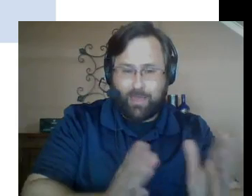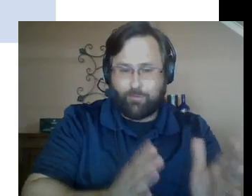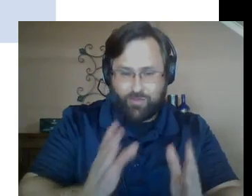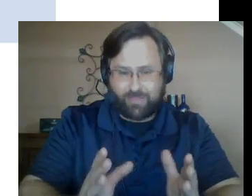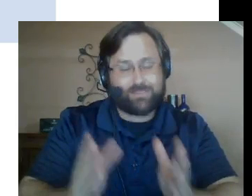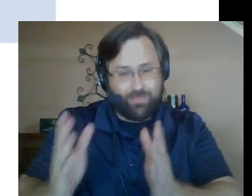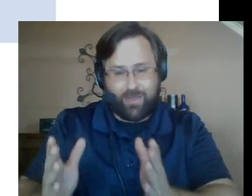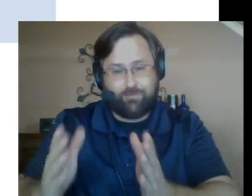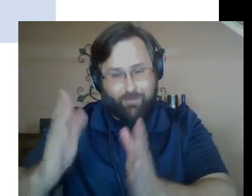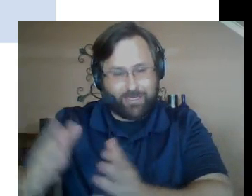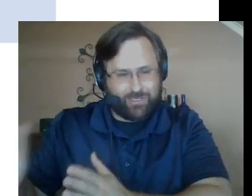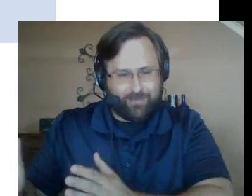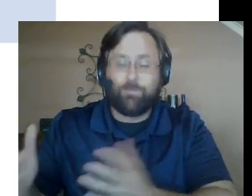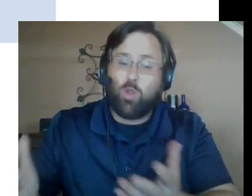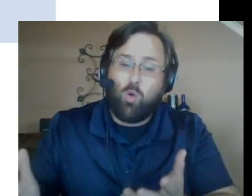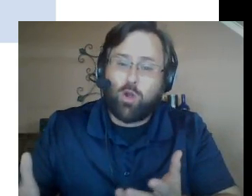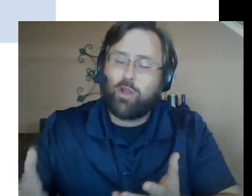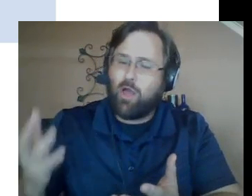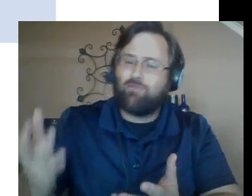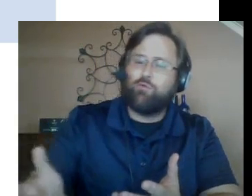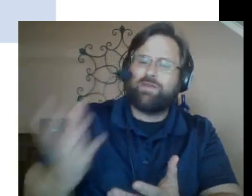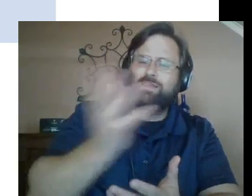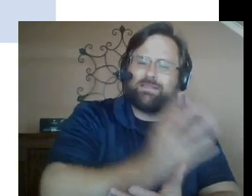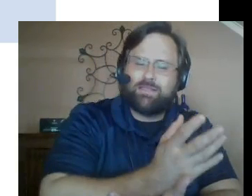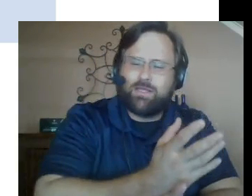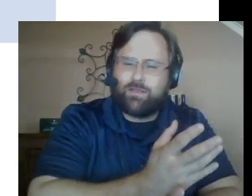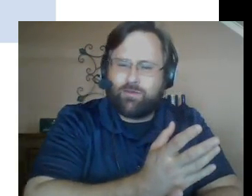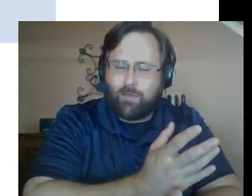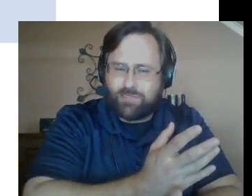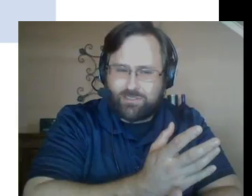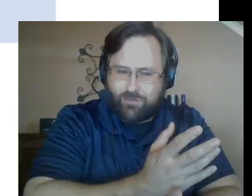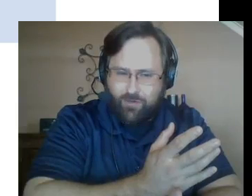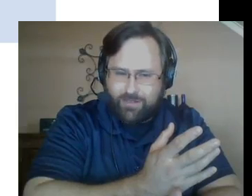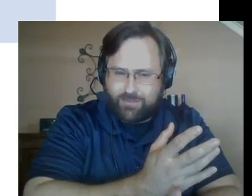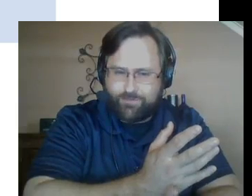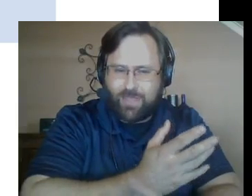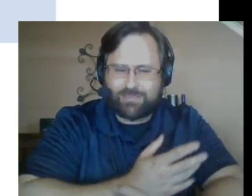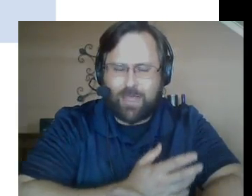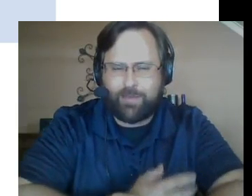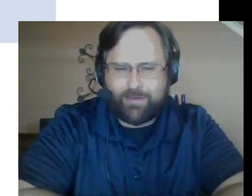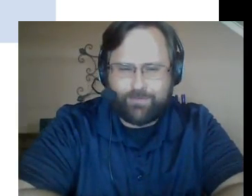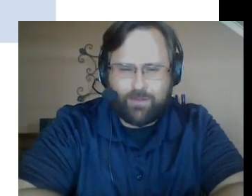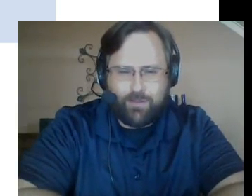amber thinks and then Mike should leave or of moving the object to the front as a topic